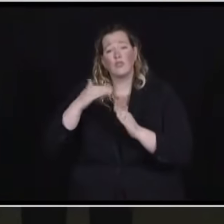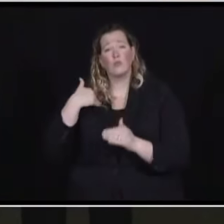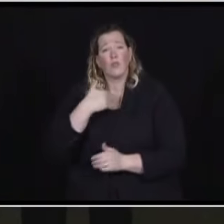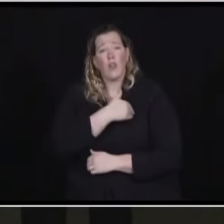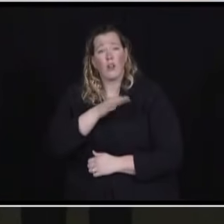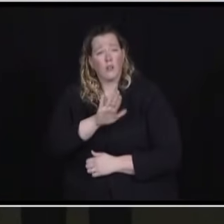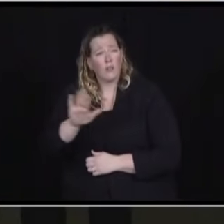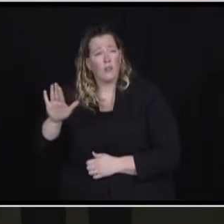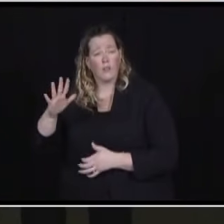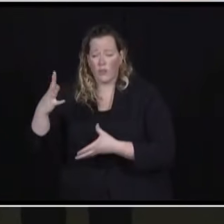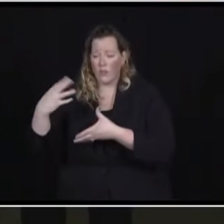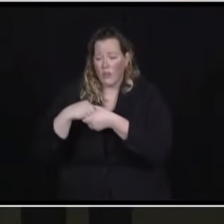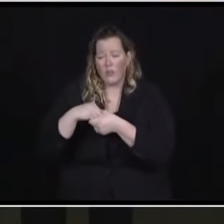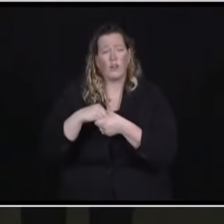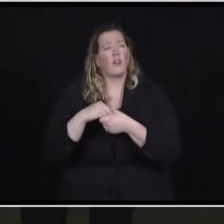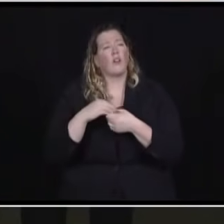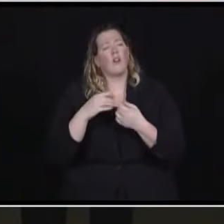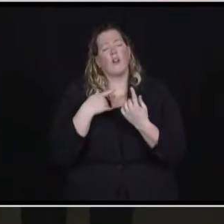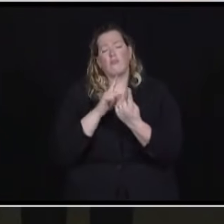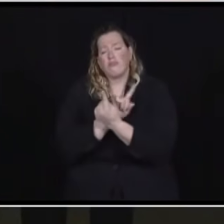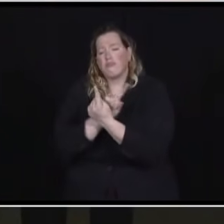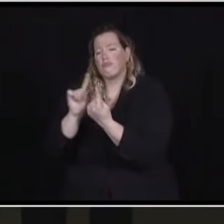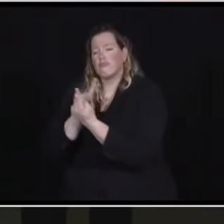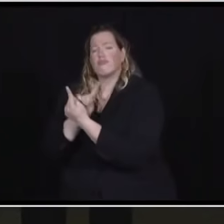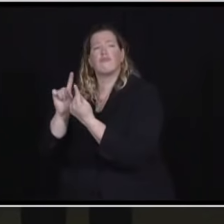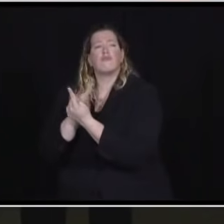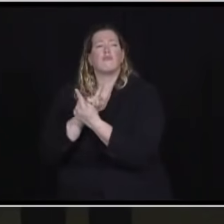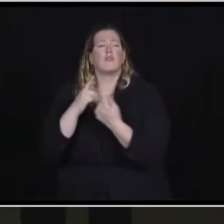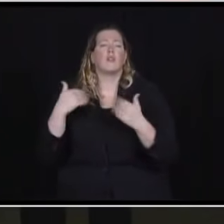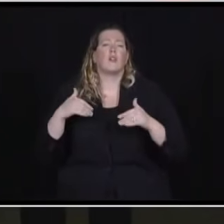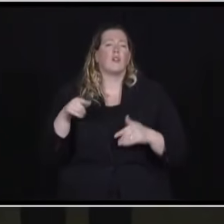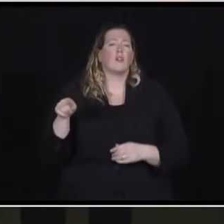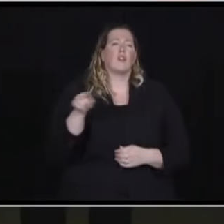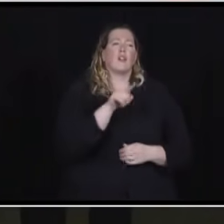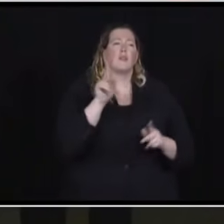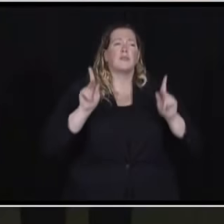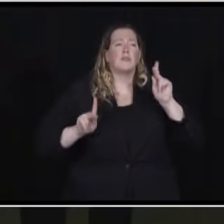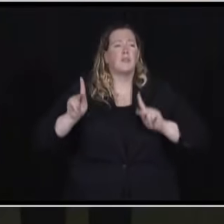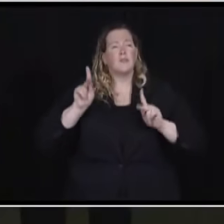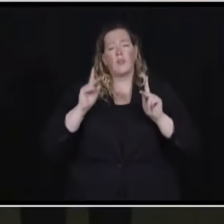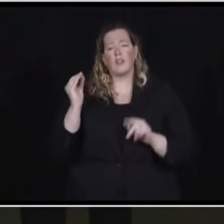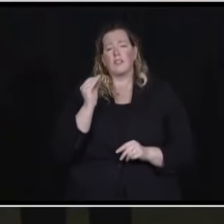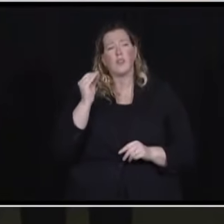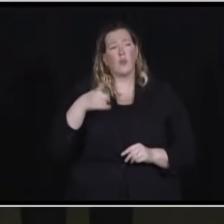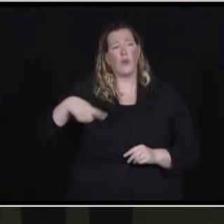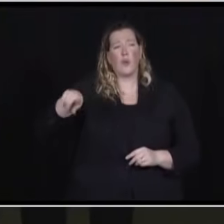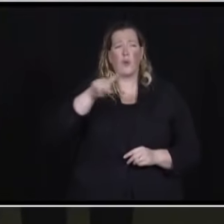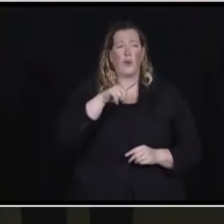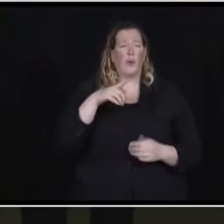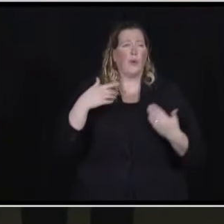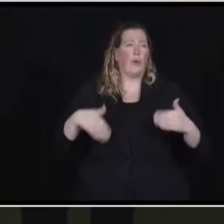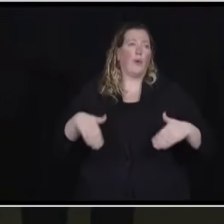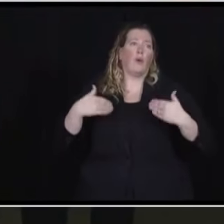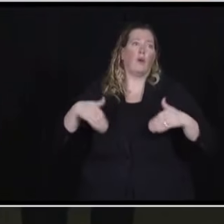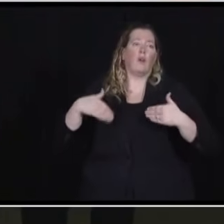I will say and I will get away from here as I had the chance to interact over the last days here with some of the most incredible